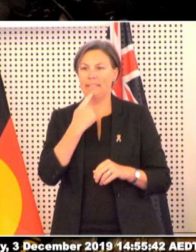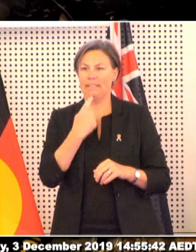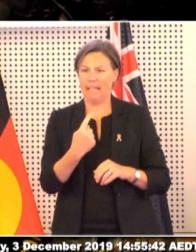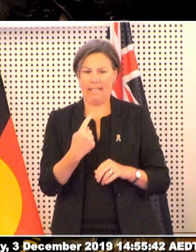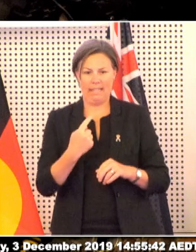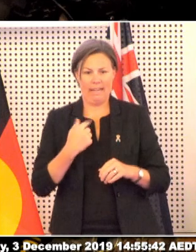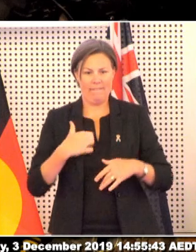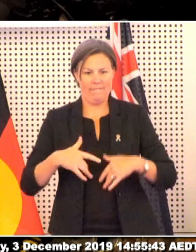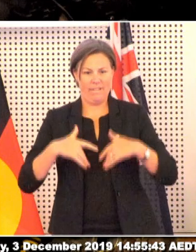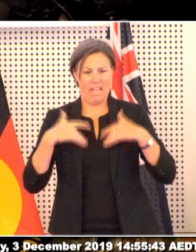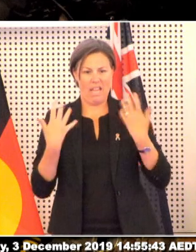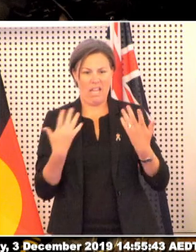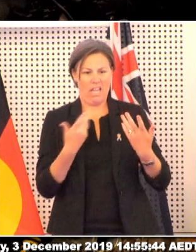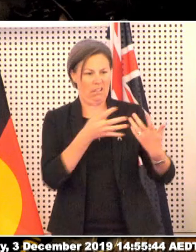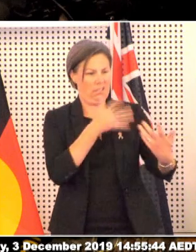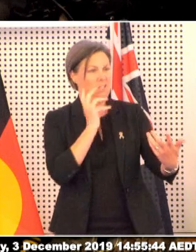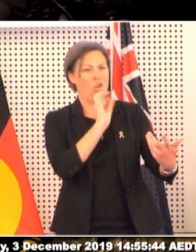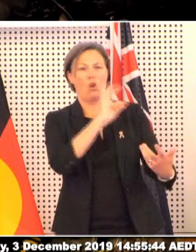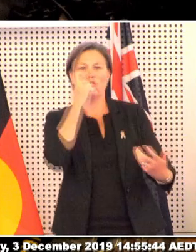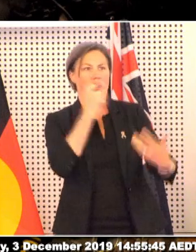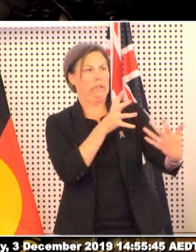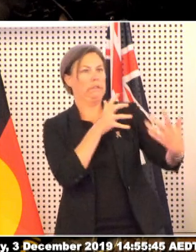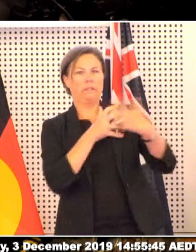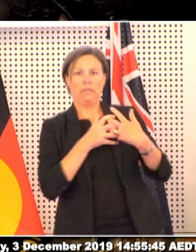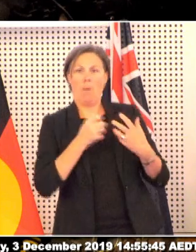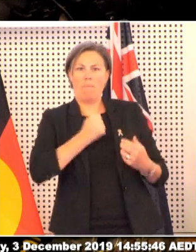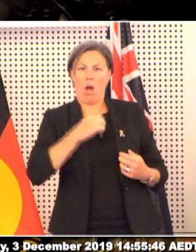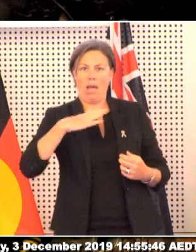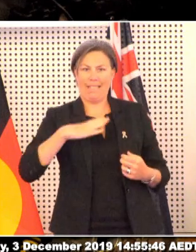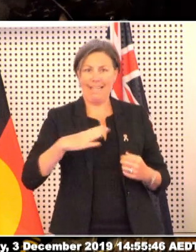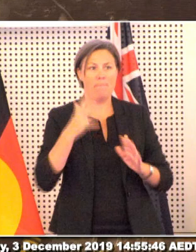control of his life. Is that a sentiment that you’ve seen? Indeed.